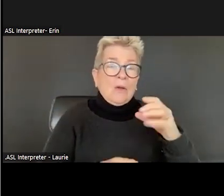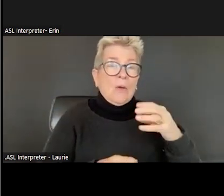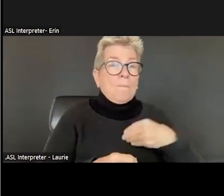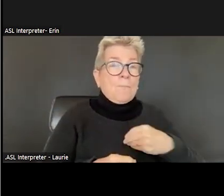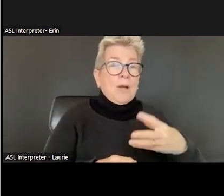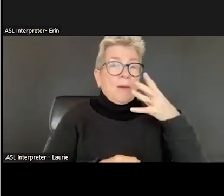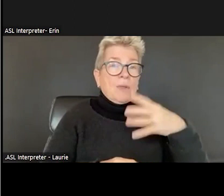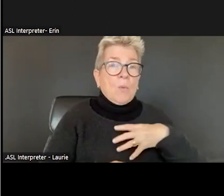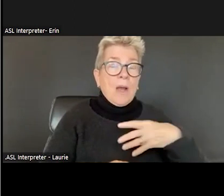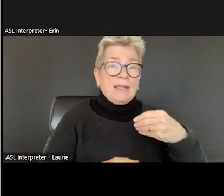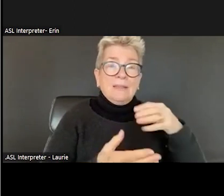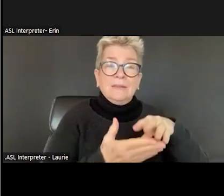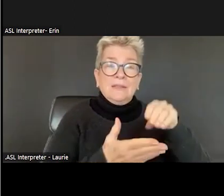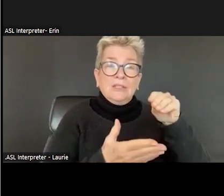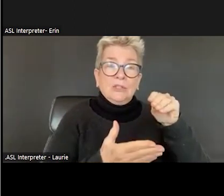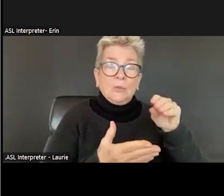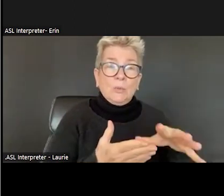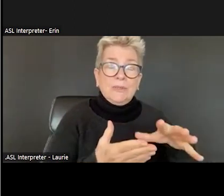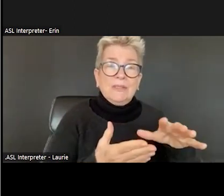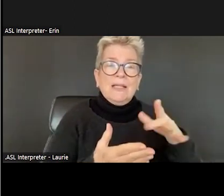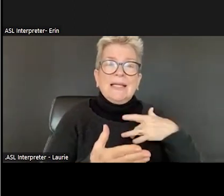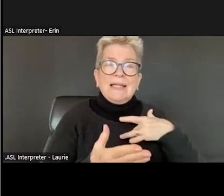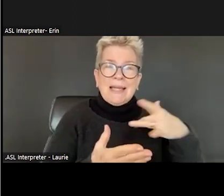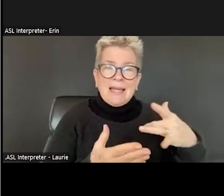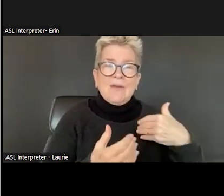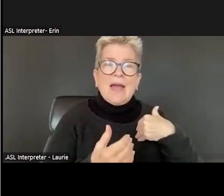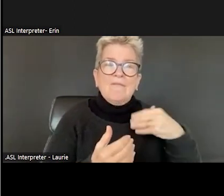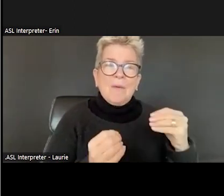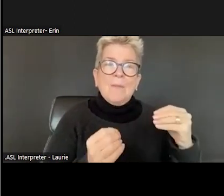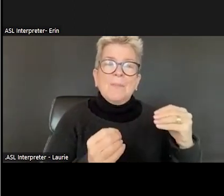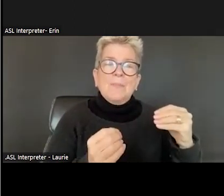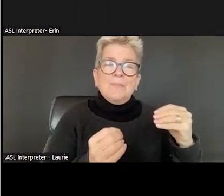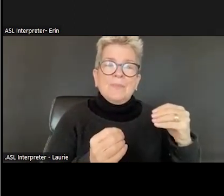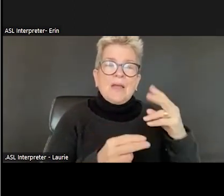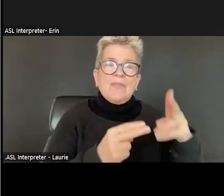have predominantly white students are more likely to have, again that universal access,